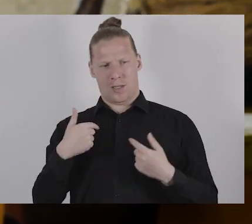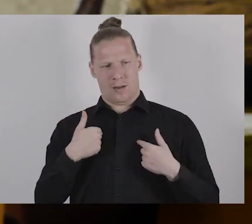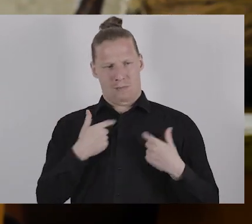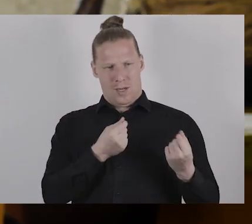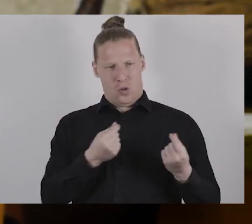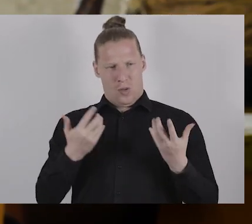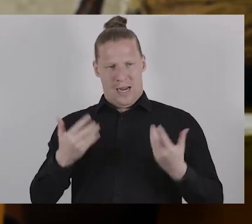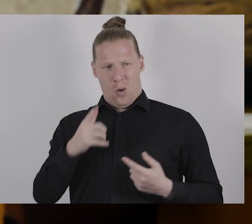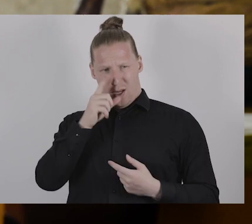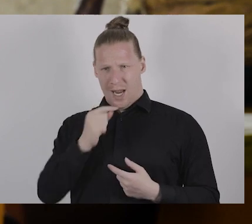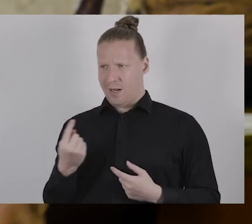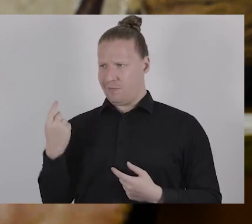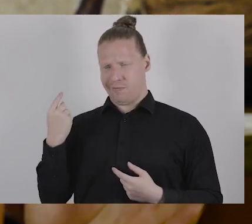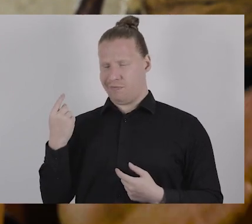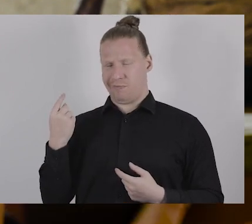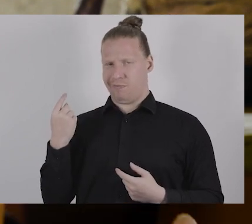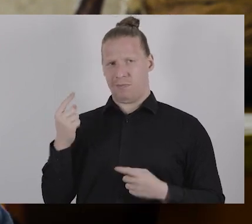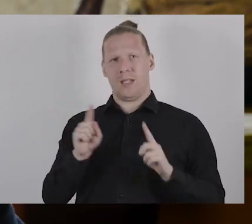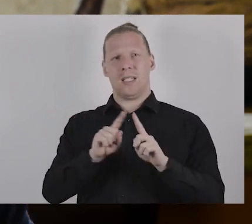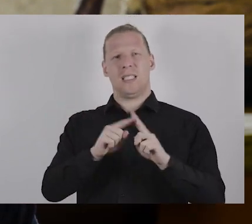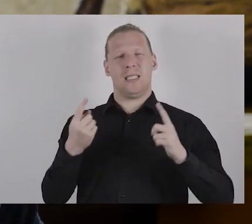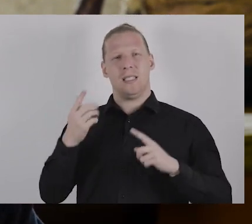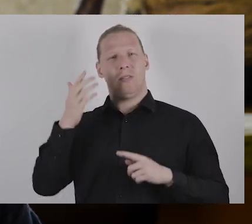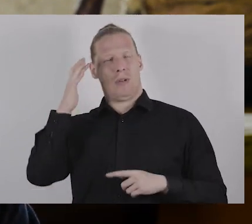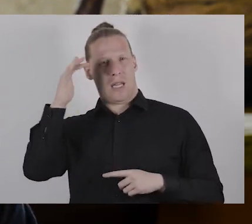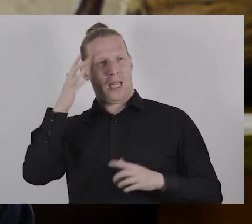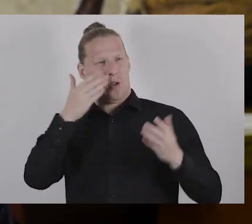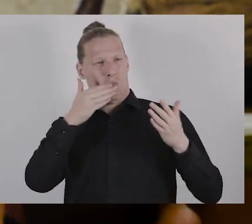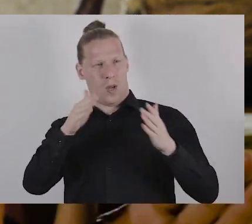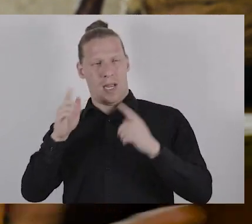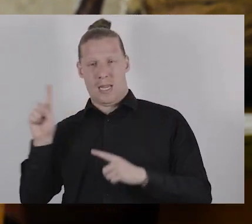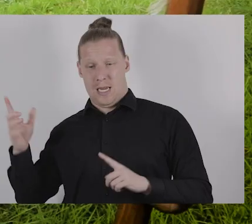You know? Cos he had a different mindset. I don't think he could've achieved